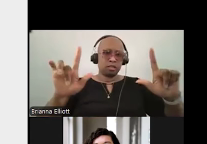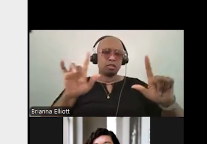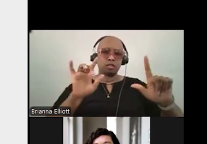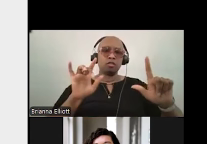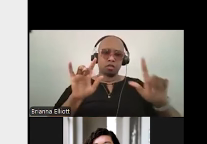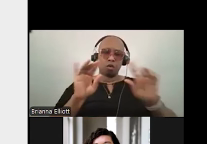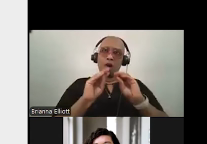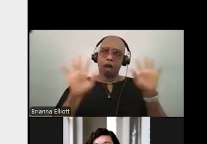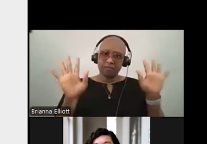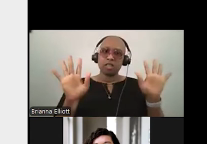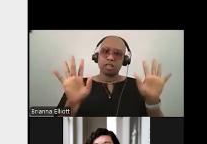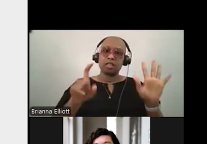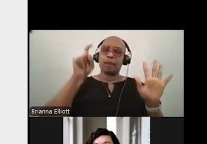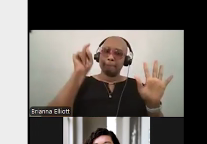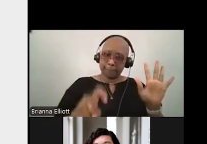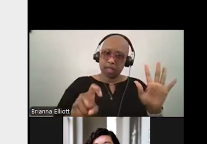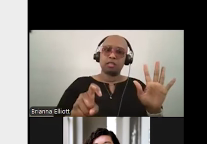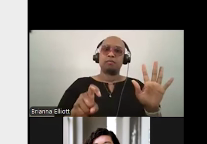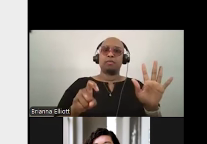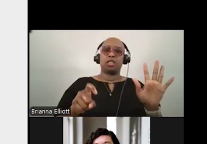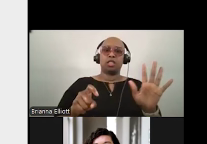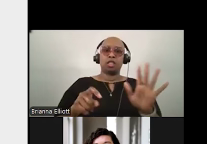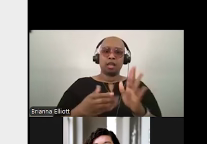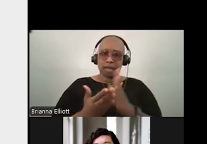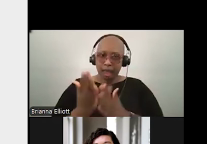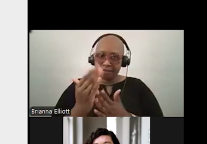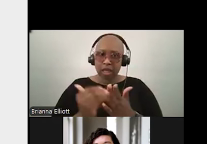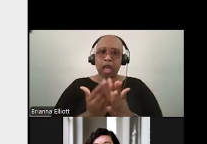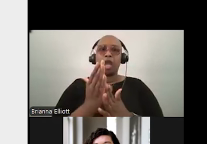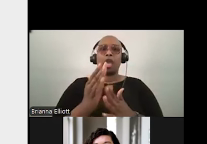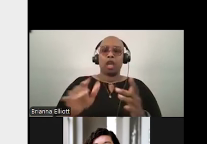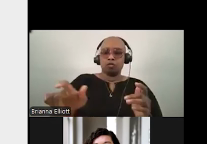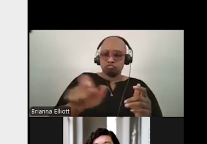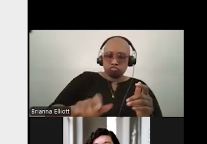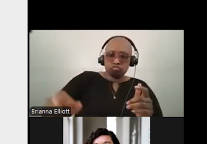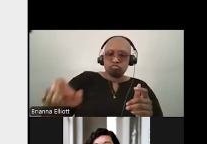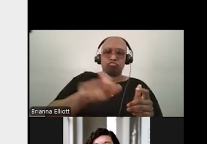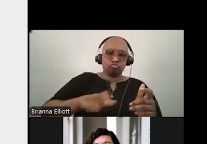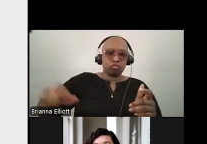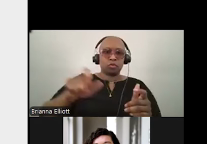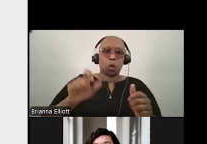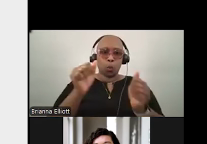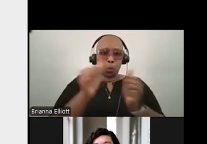keyboard accessible. Navigation has to work with just the keyboard only. And as part of that also,